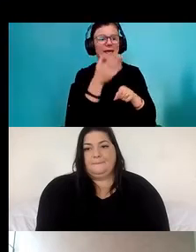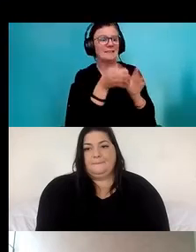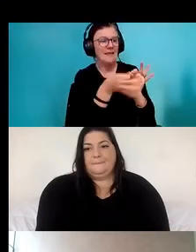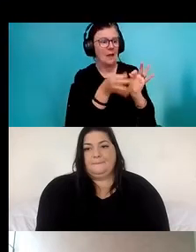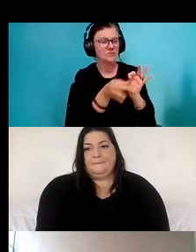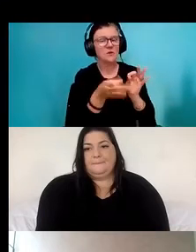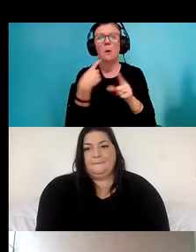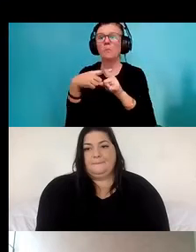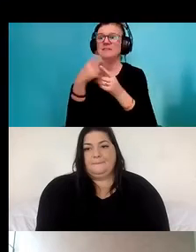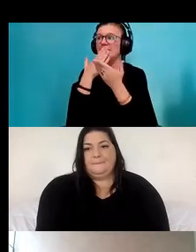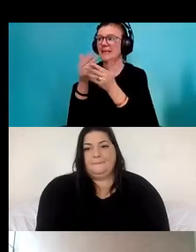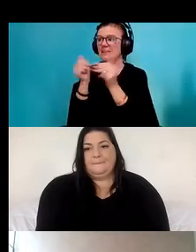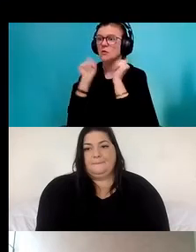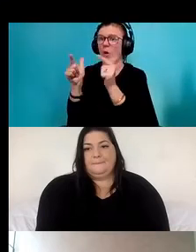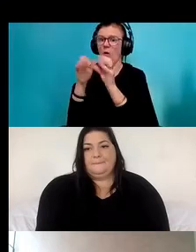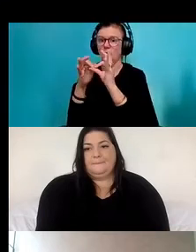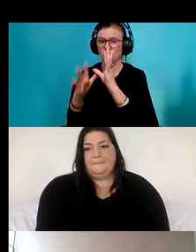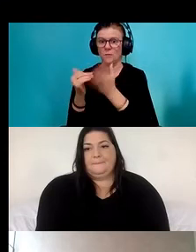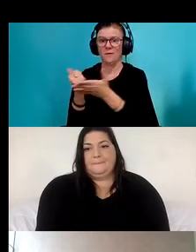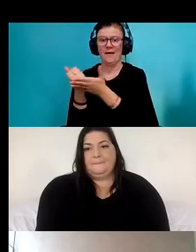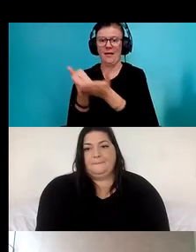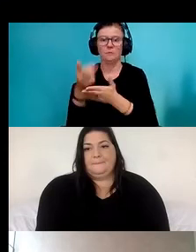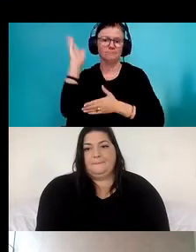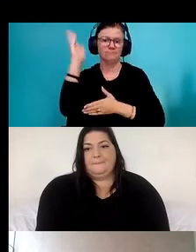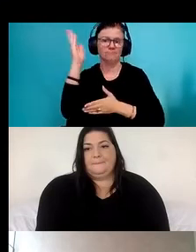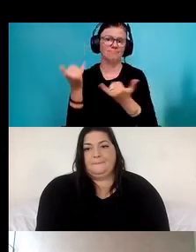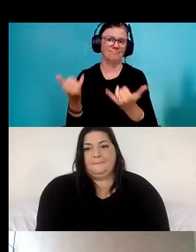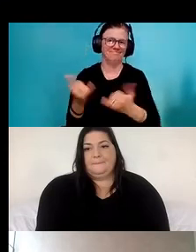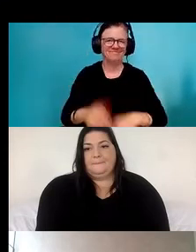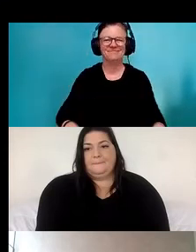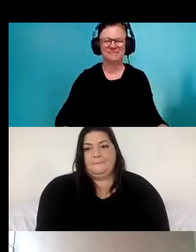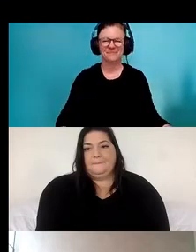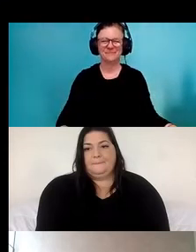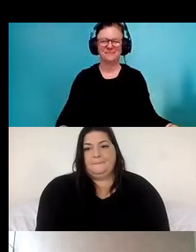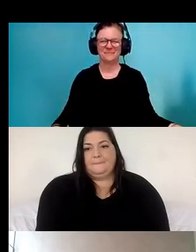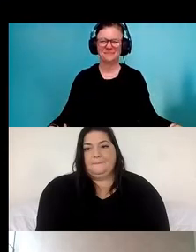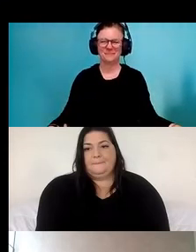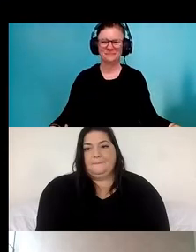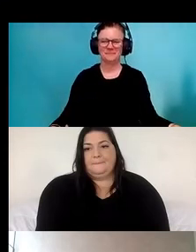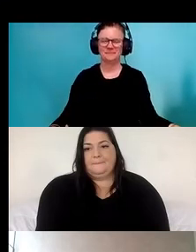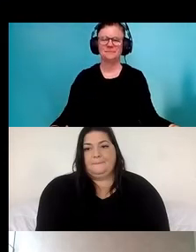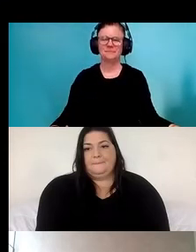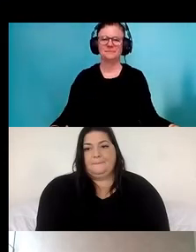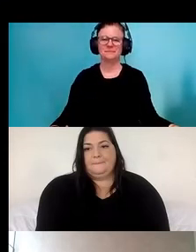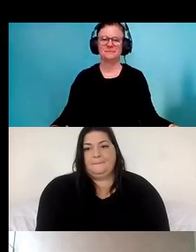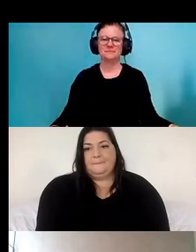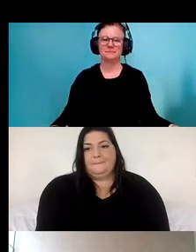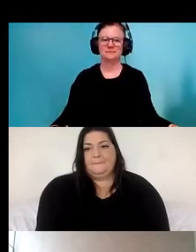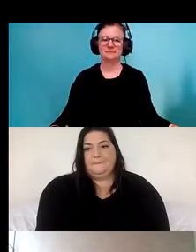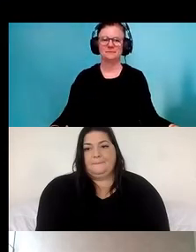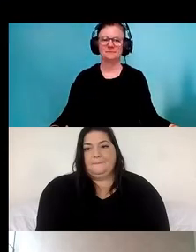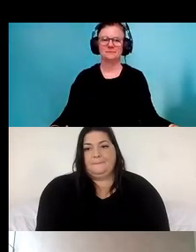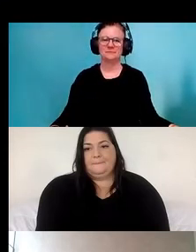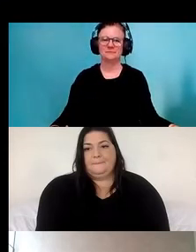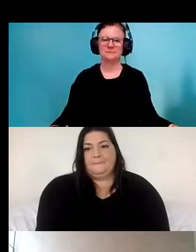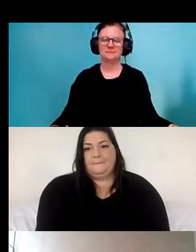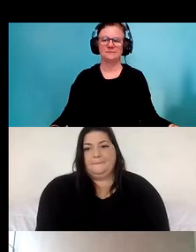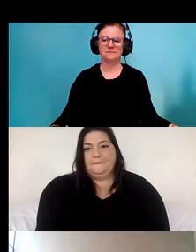are here, helping us present to everyone today. Before I give you a little more detail about our role,